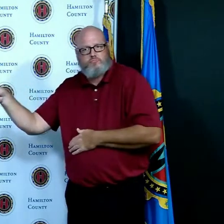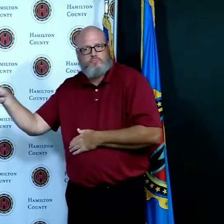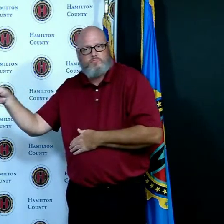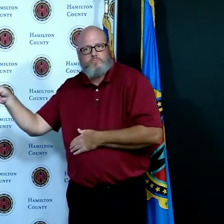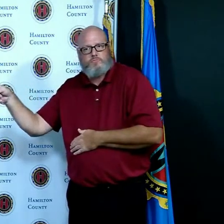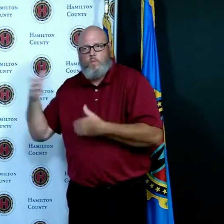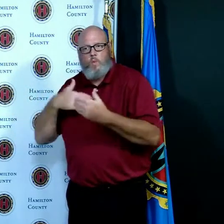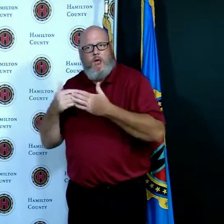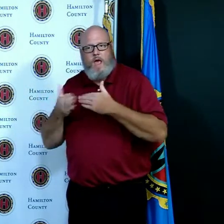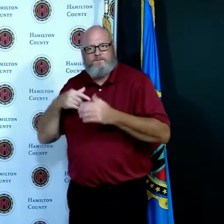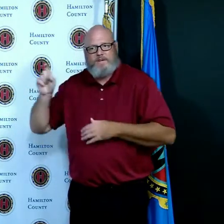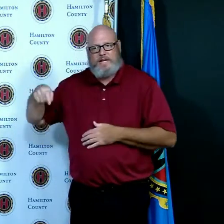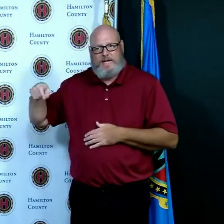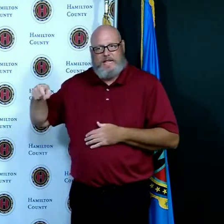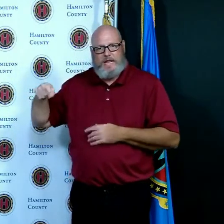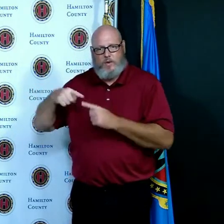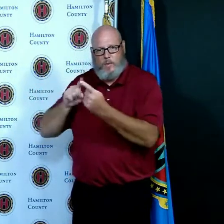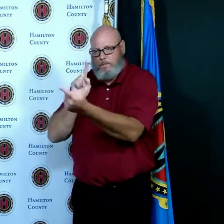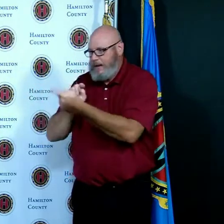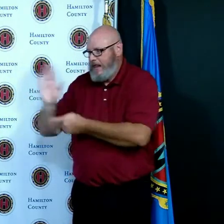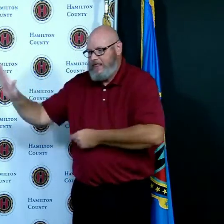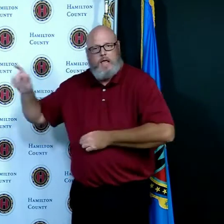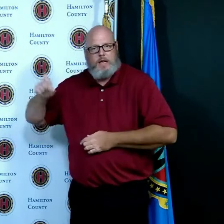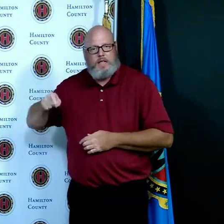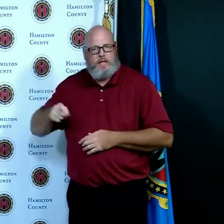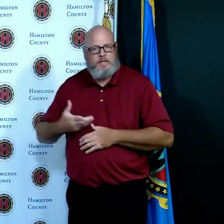you know the developmentally disabled is another example